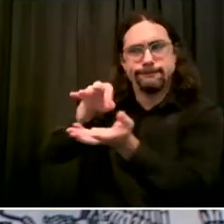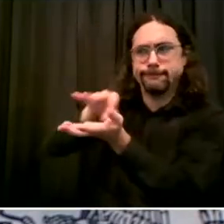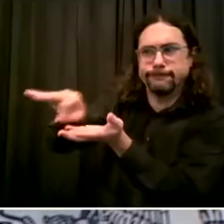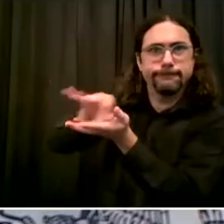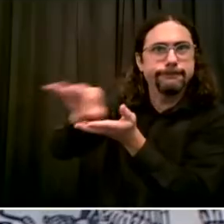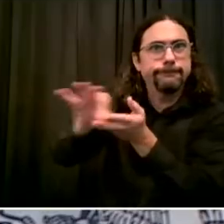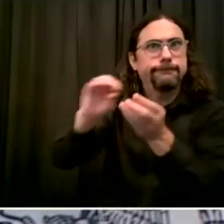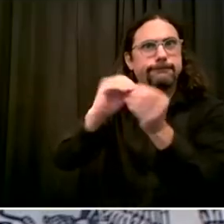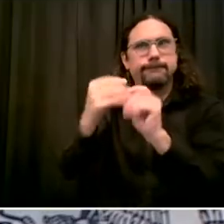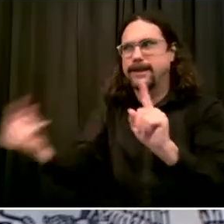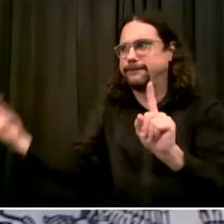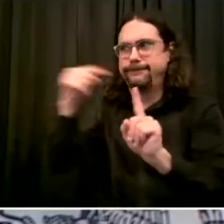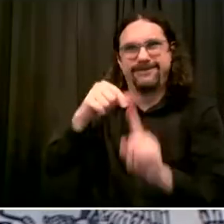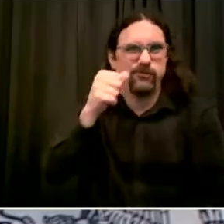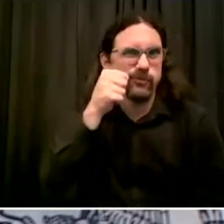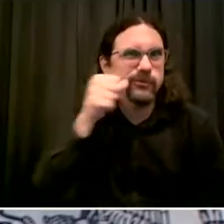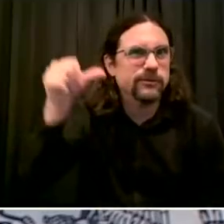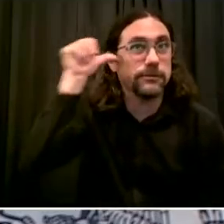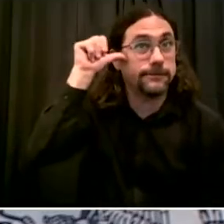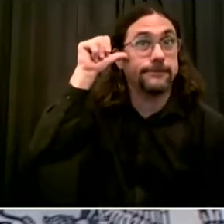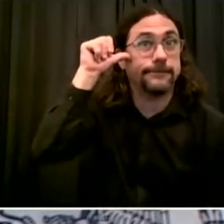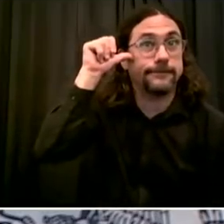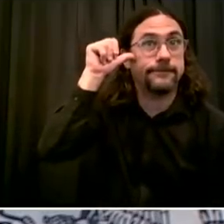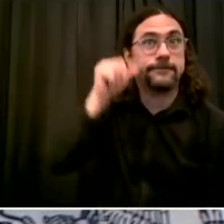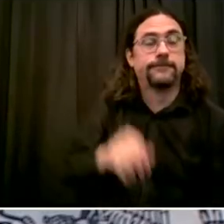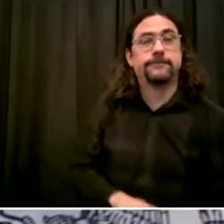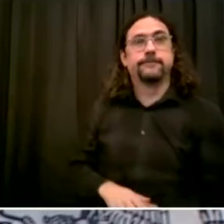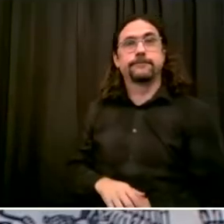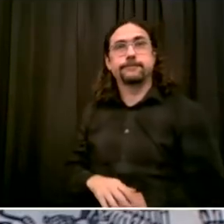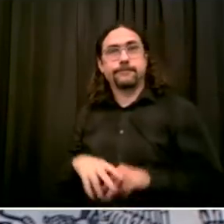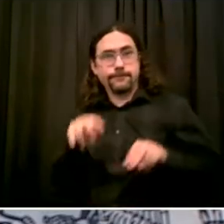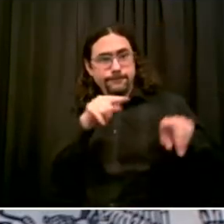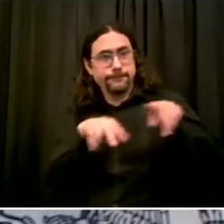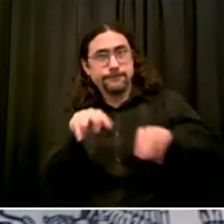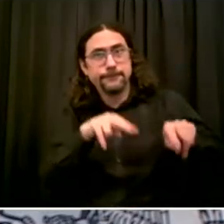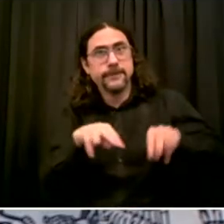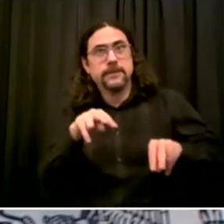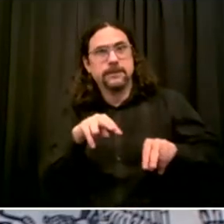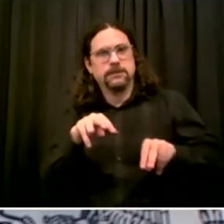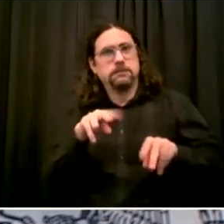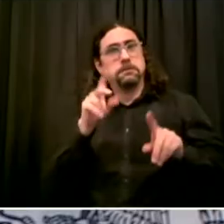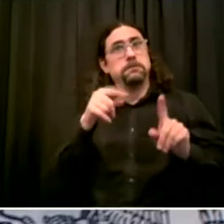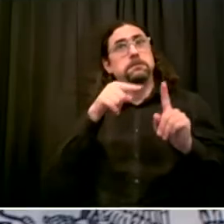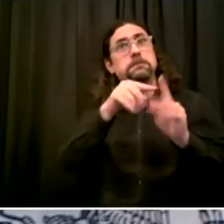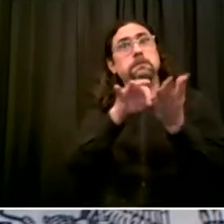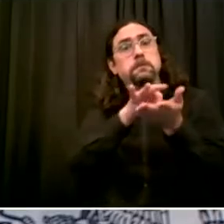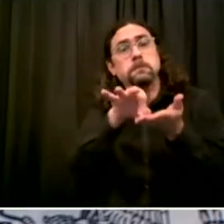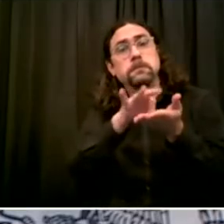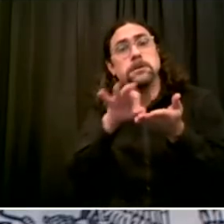STATISTICS THAT WERE RELEASED YESTERDAY. GIVEN THE GRTOWH IN SHOOTGSIN A ND MURDERS, AT ATWH